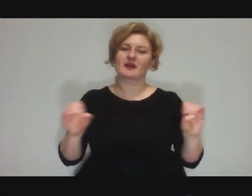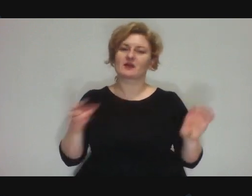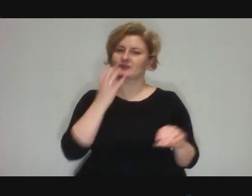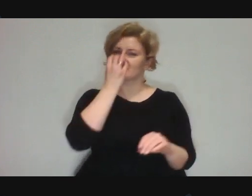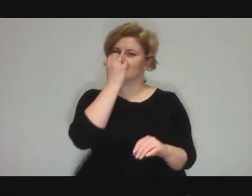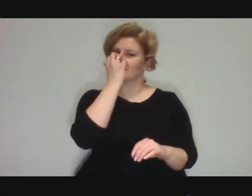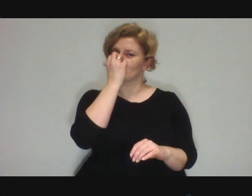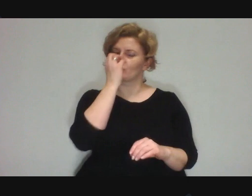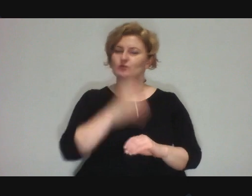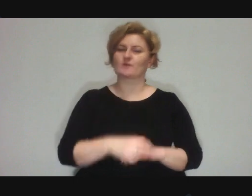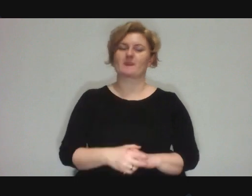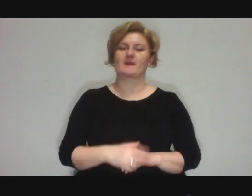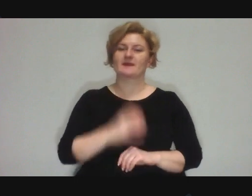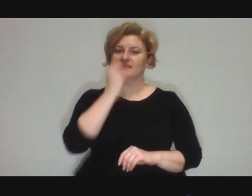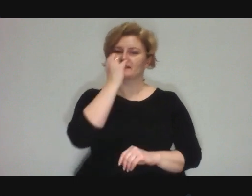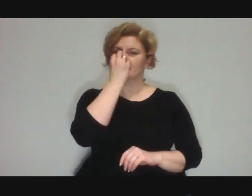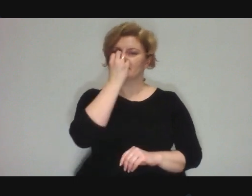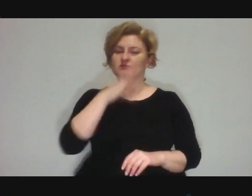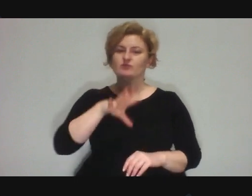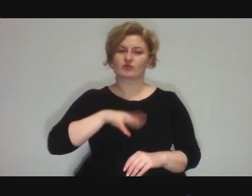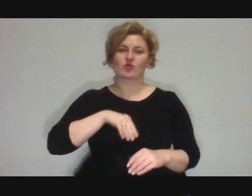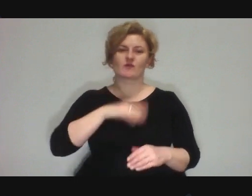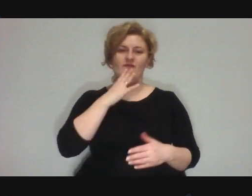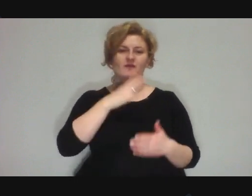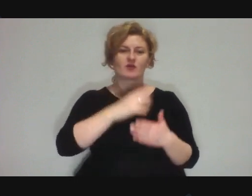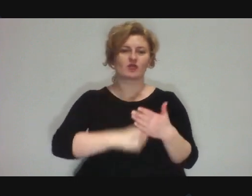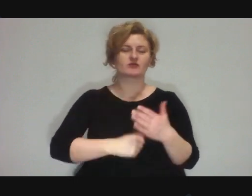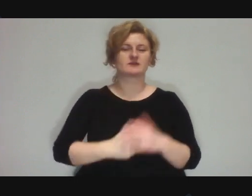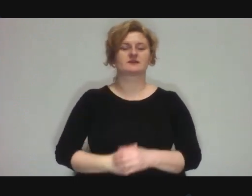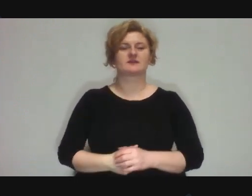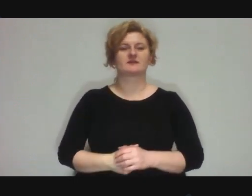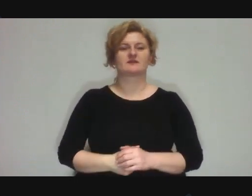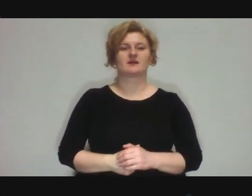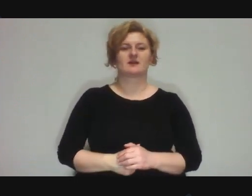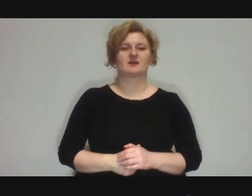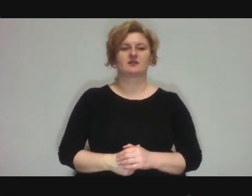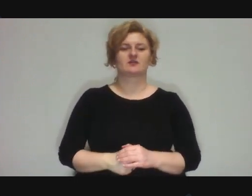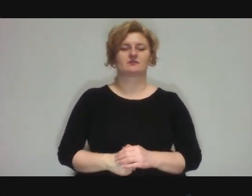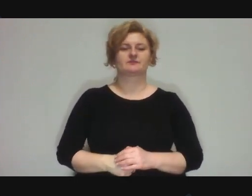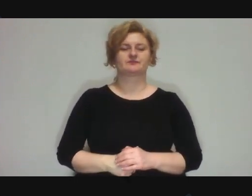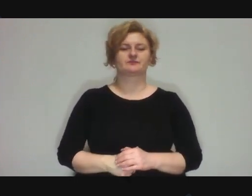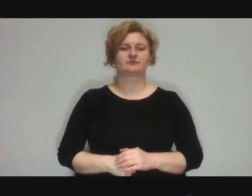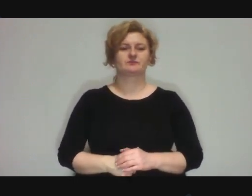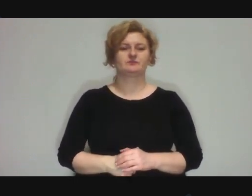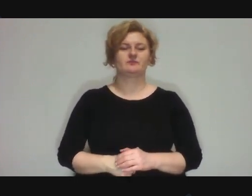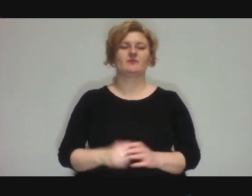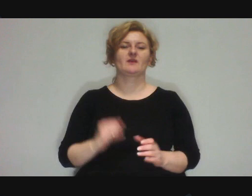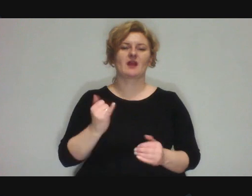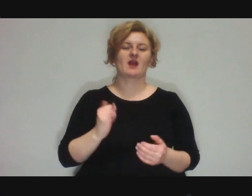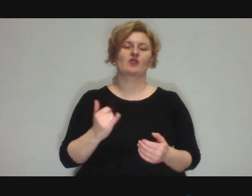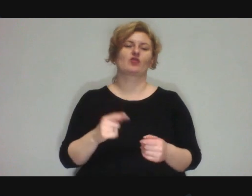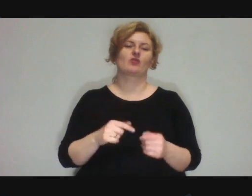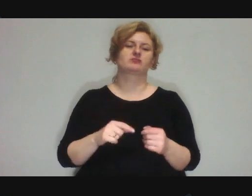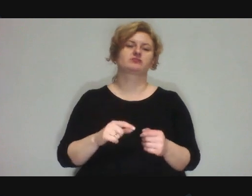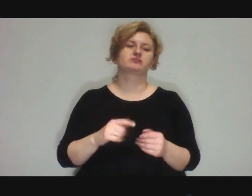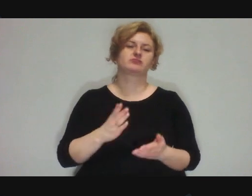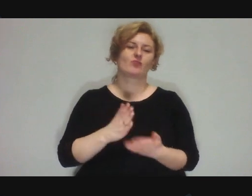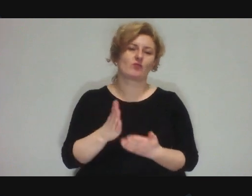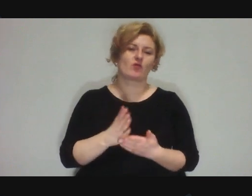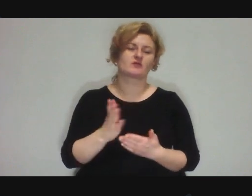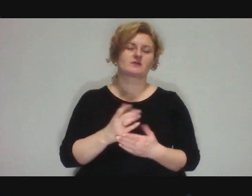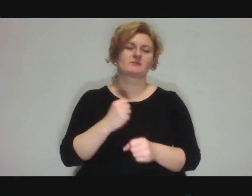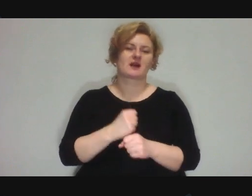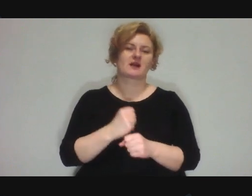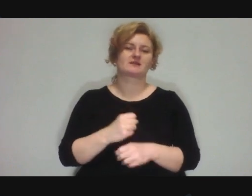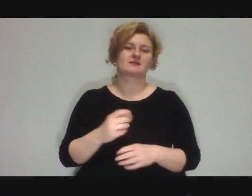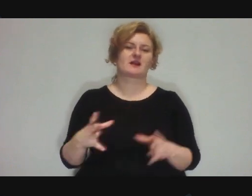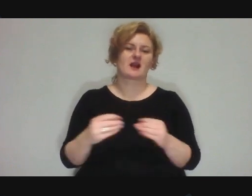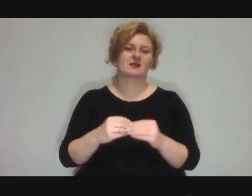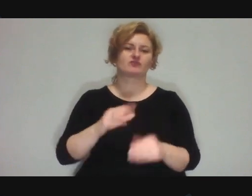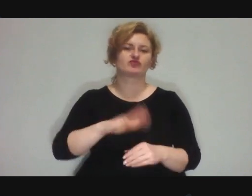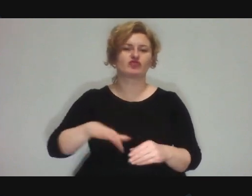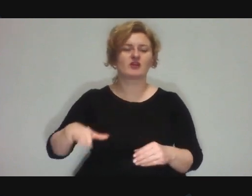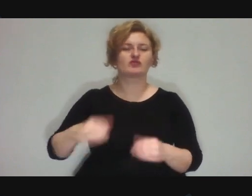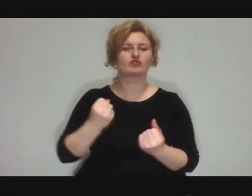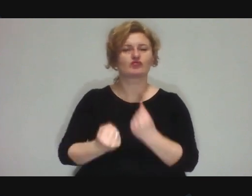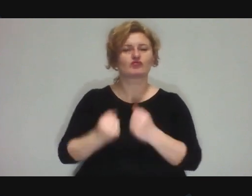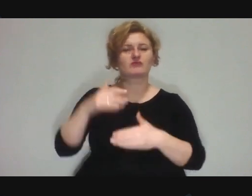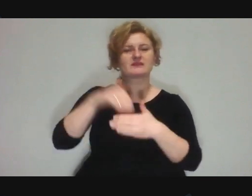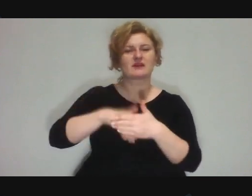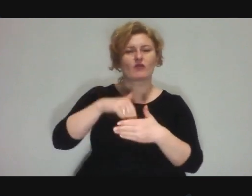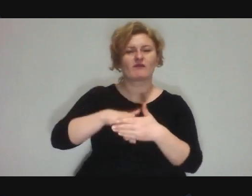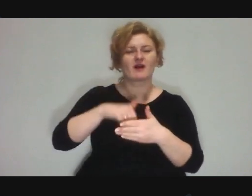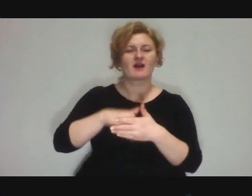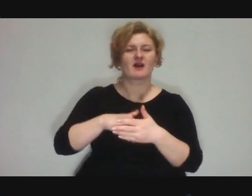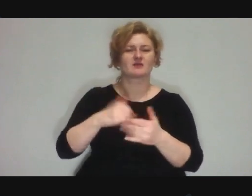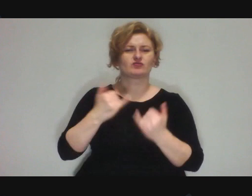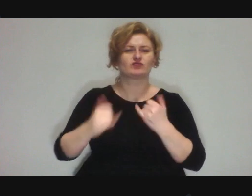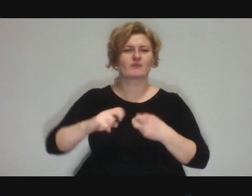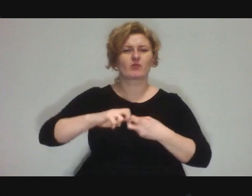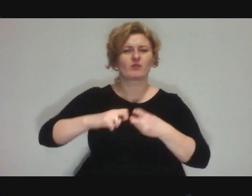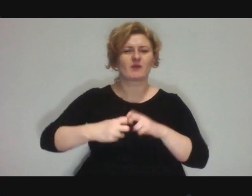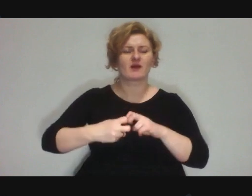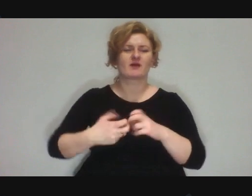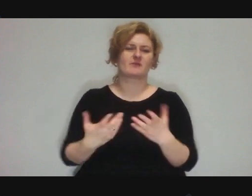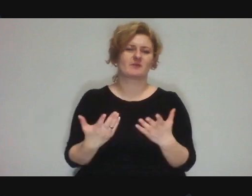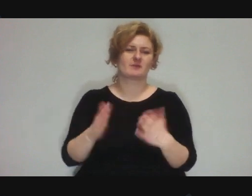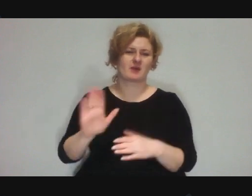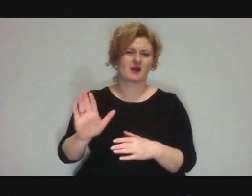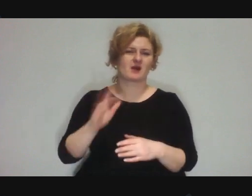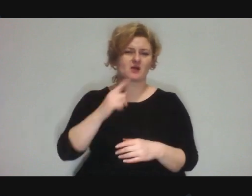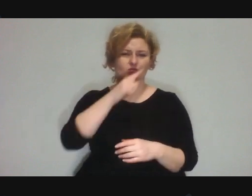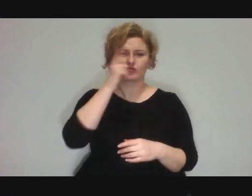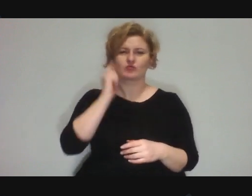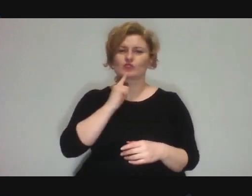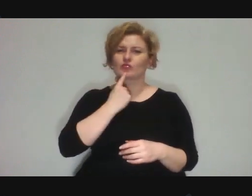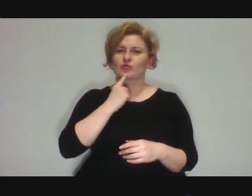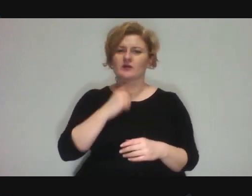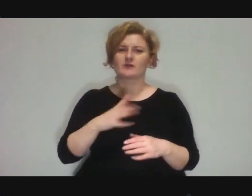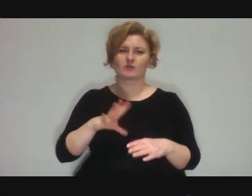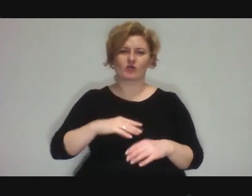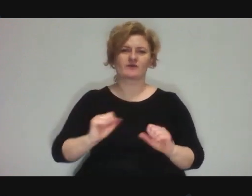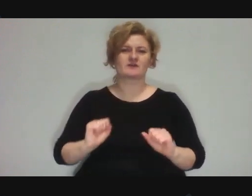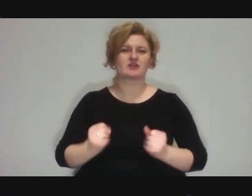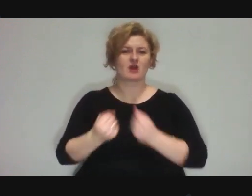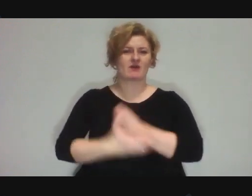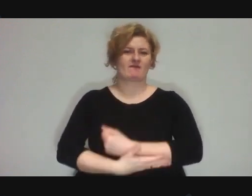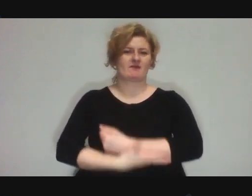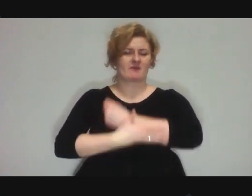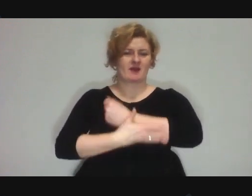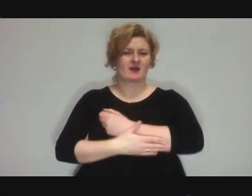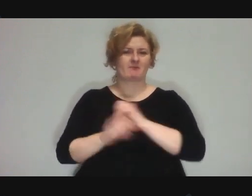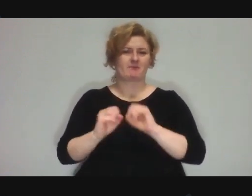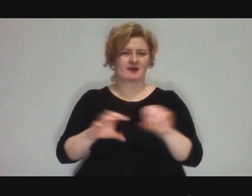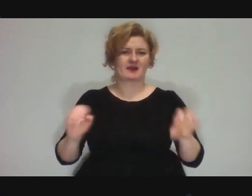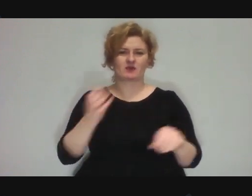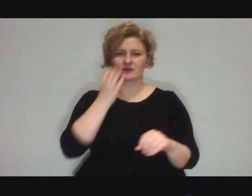And this circus can be used, returning from this digression, as an auxiliary tool in working with difficult youth or with any form of activities in marginalised communities.